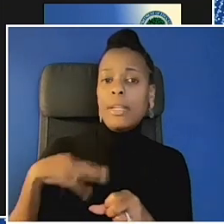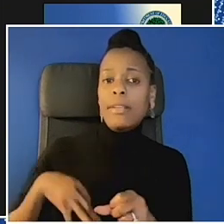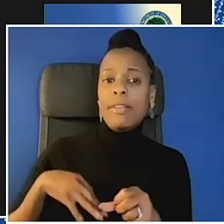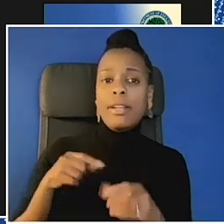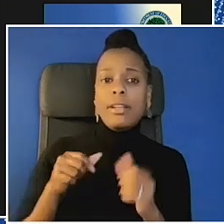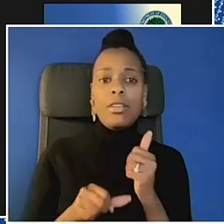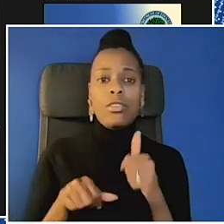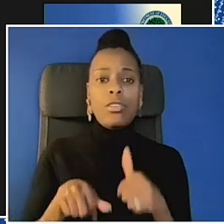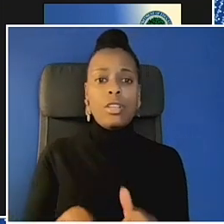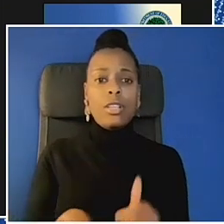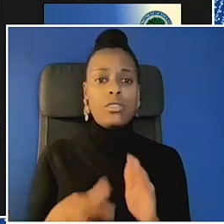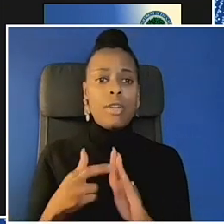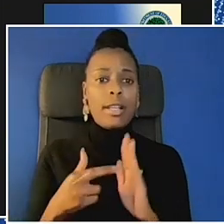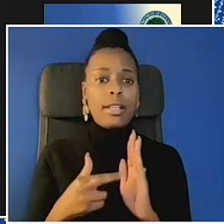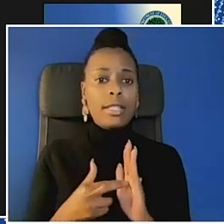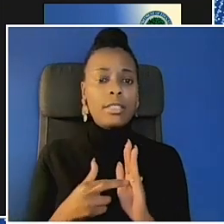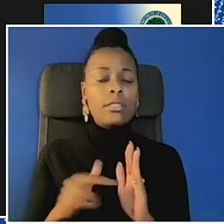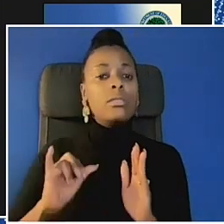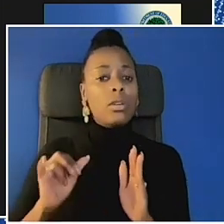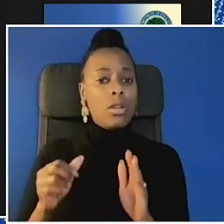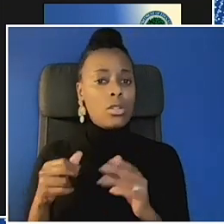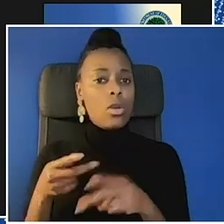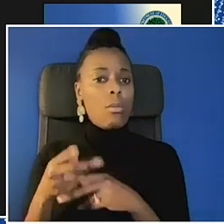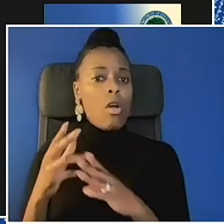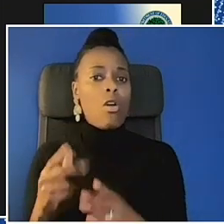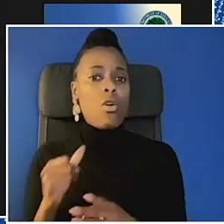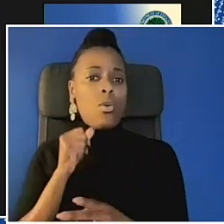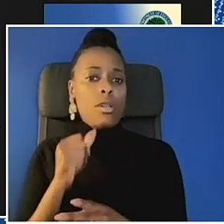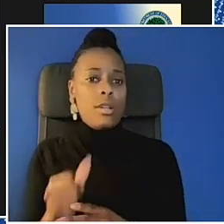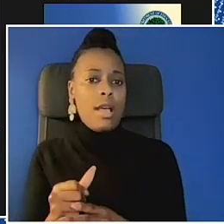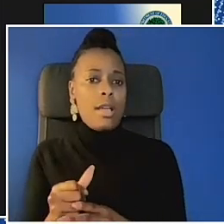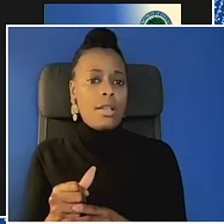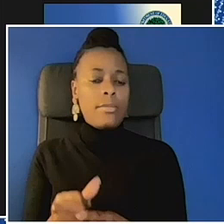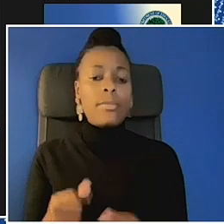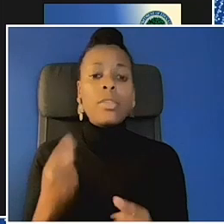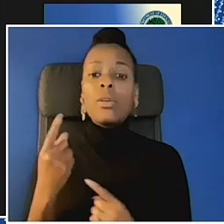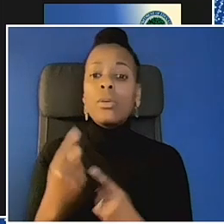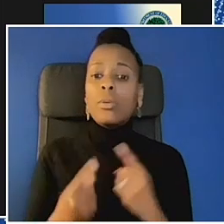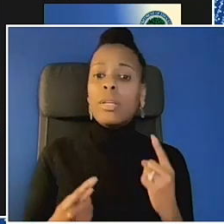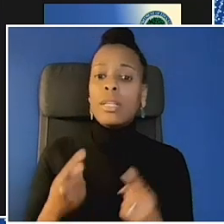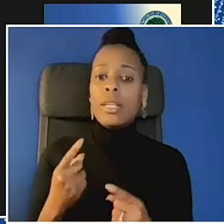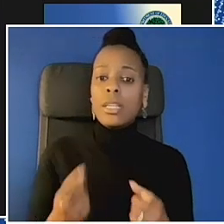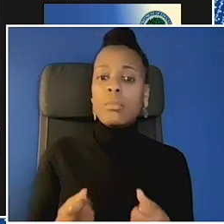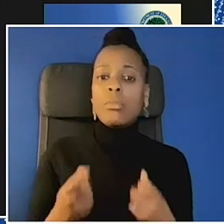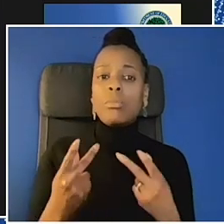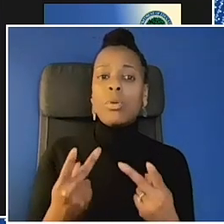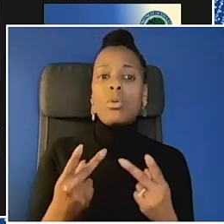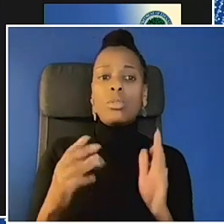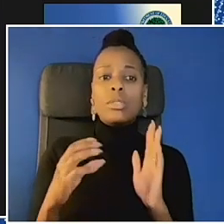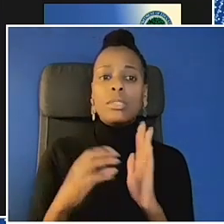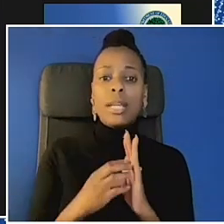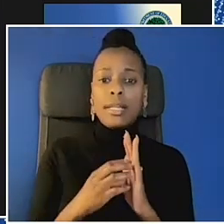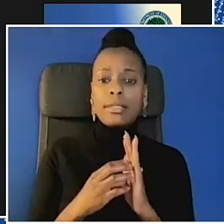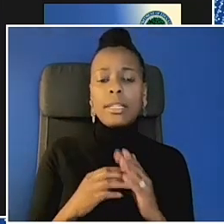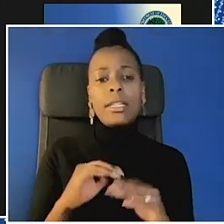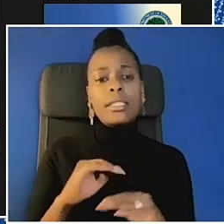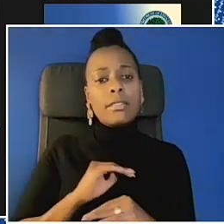a borrower who would not. We think the proposed text sufficiently provides specificity about how the